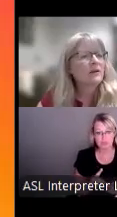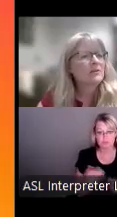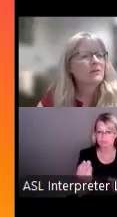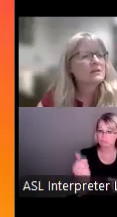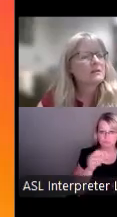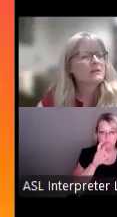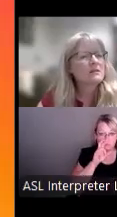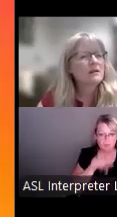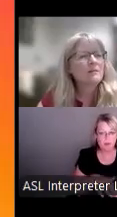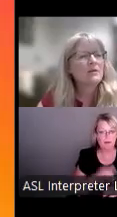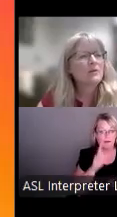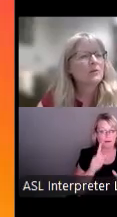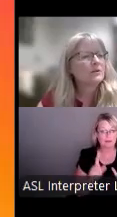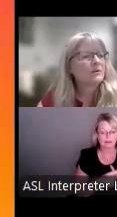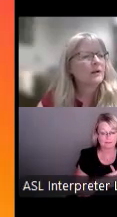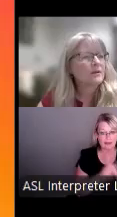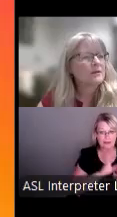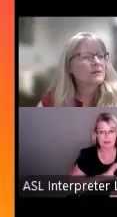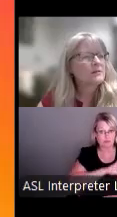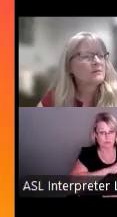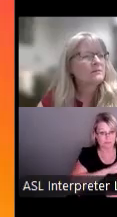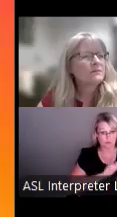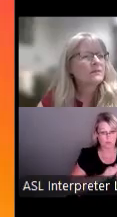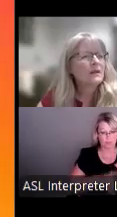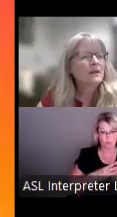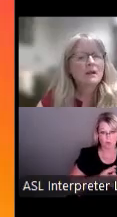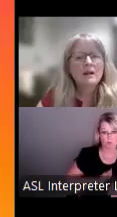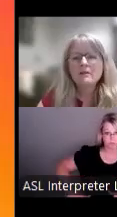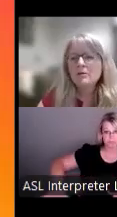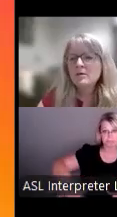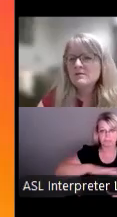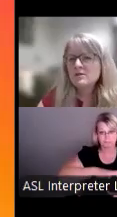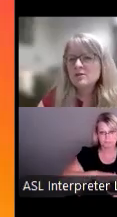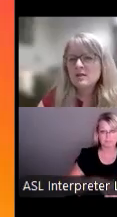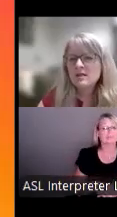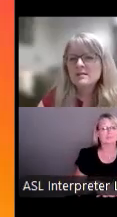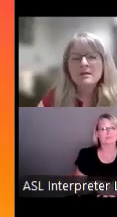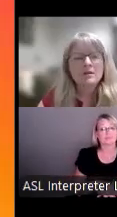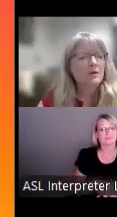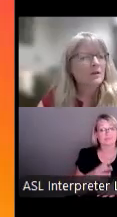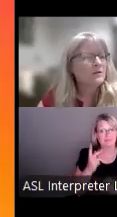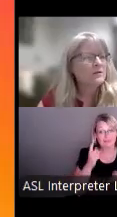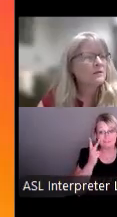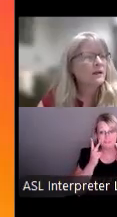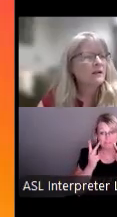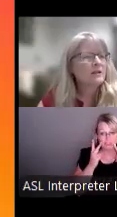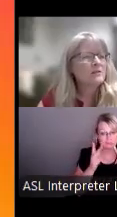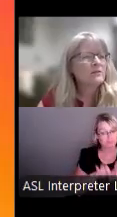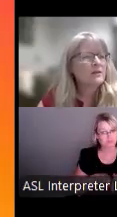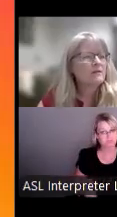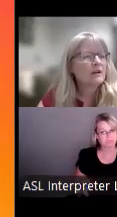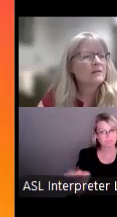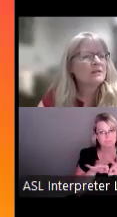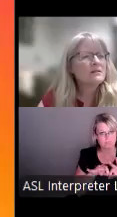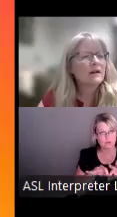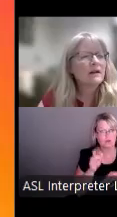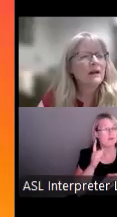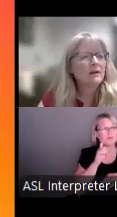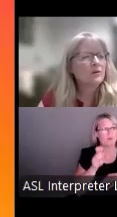characteristics about the world around us, and of course, vision is a critical element for the development of eye hand